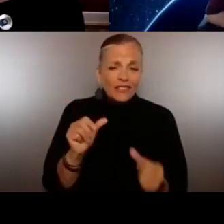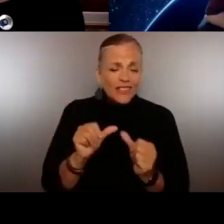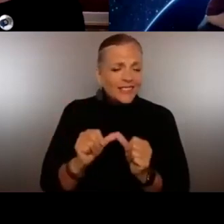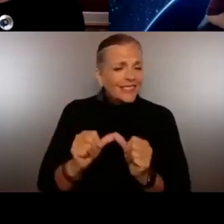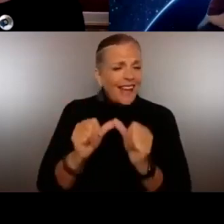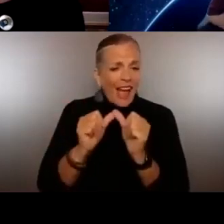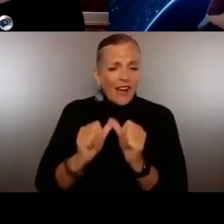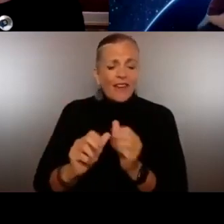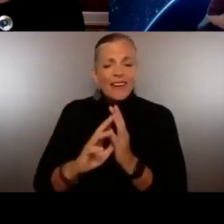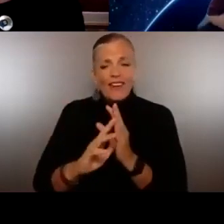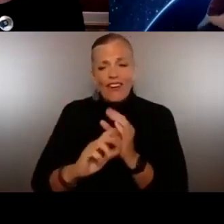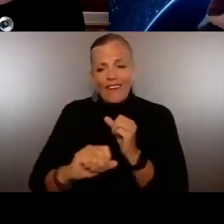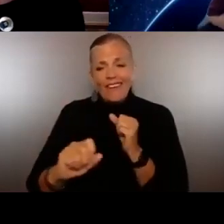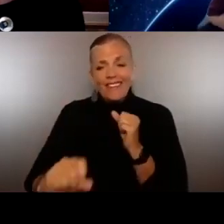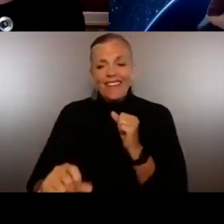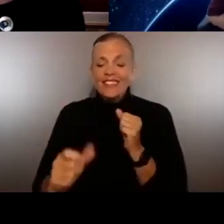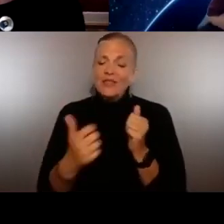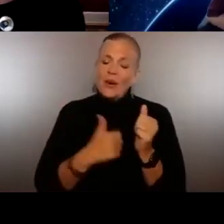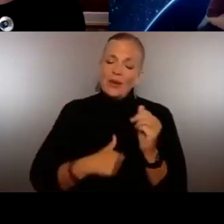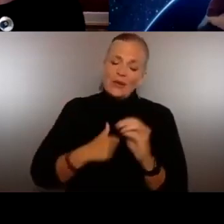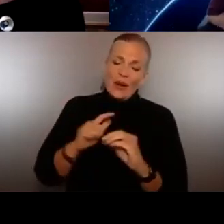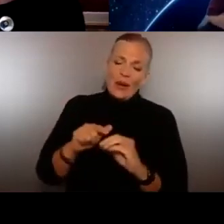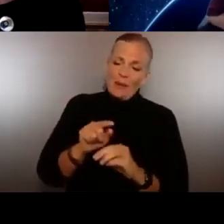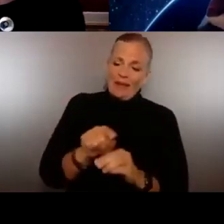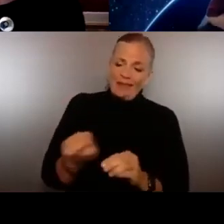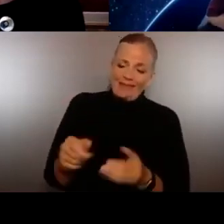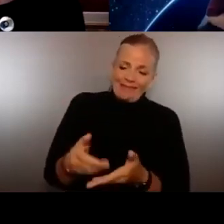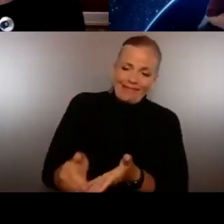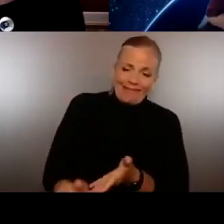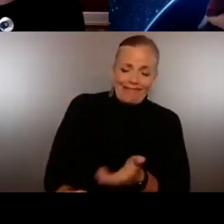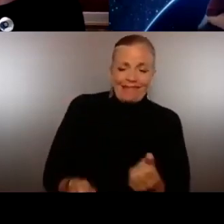So I'd like to thank you, Judy, Hari, and Bob,